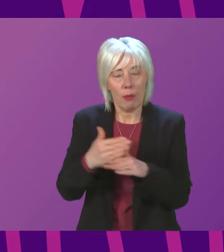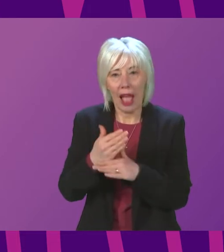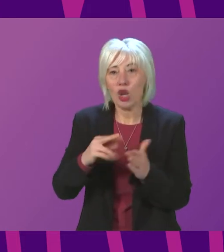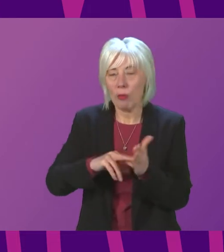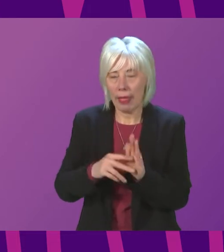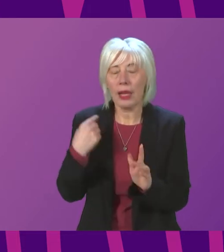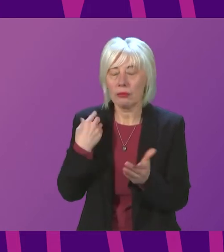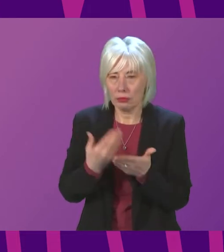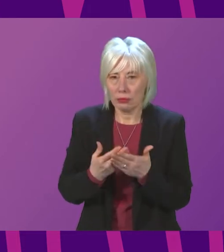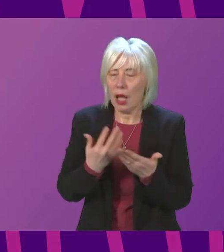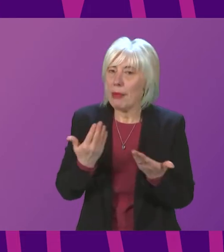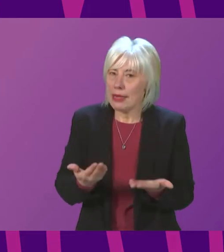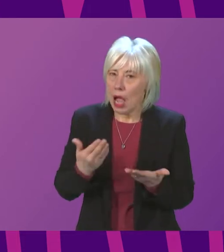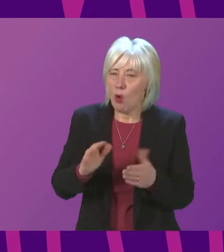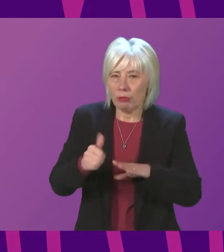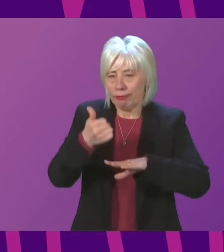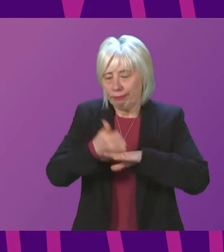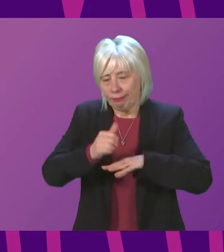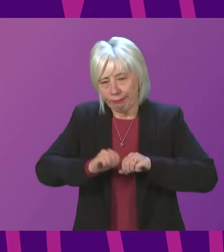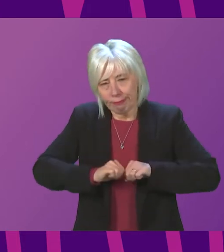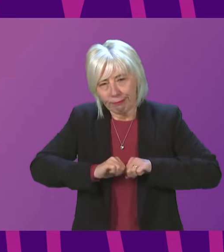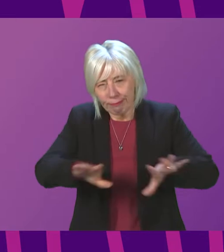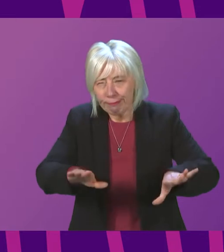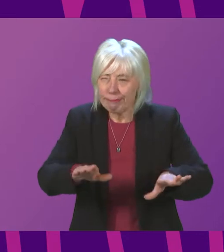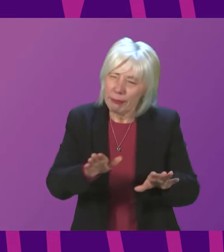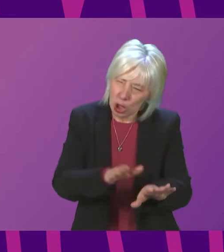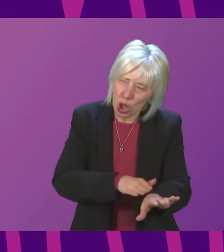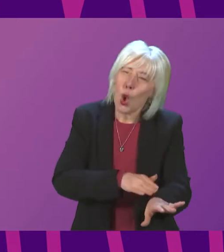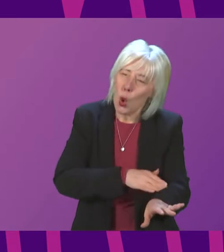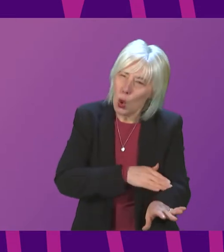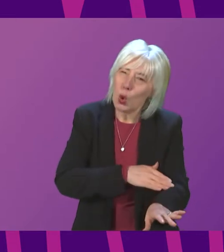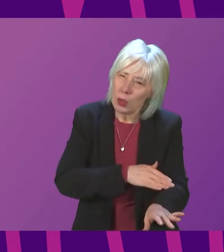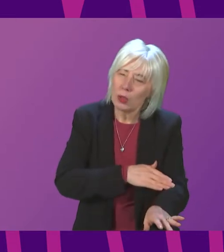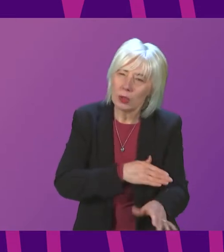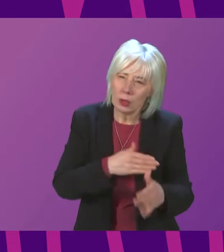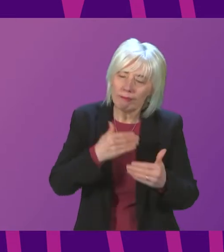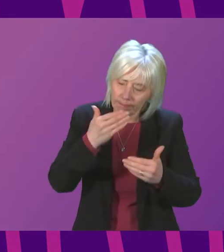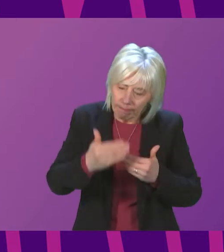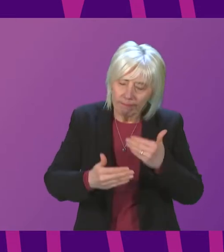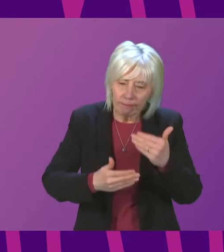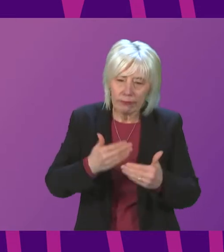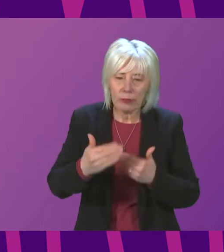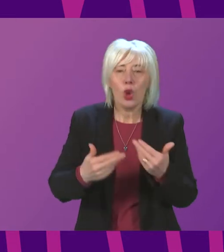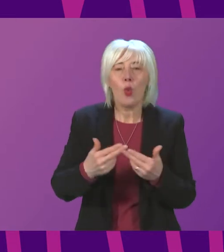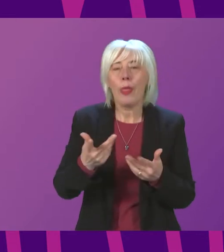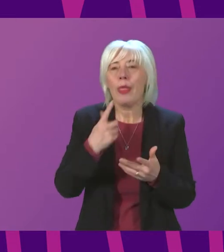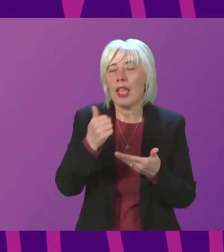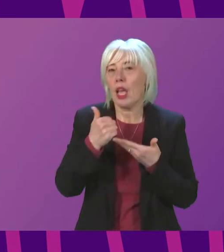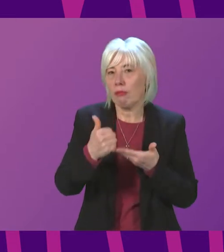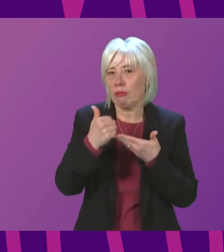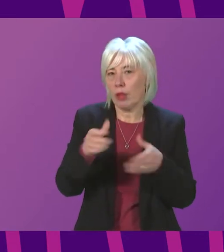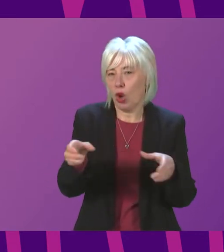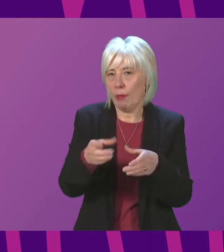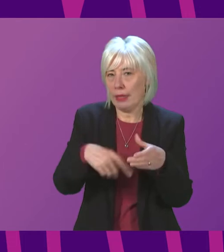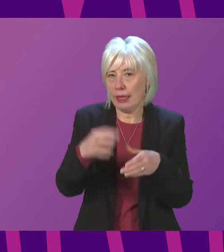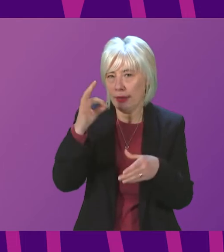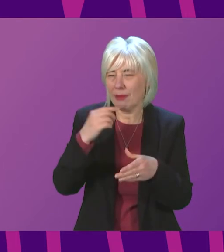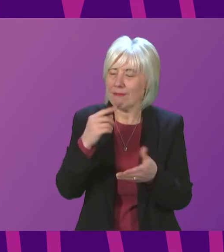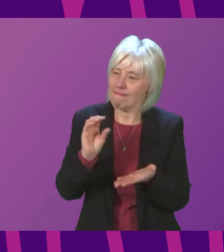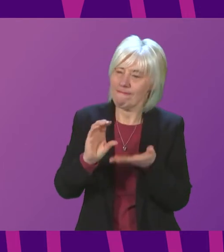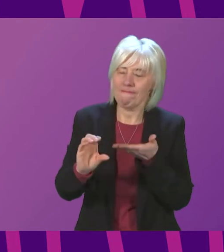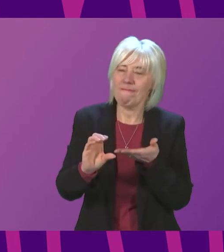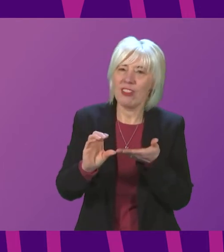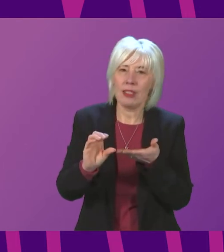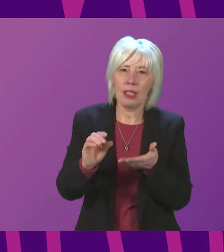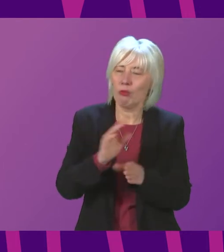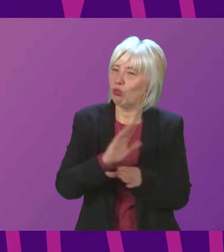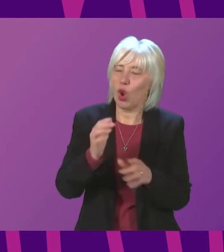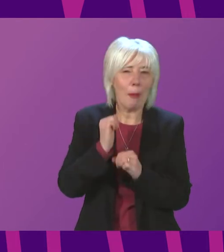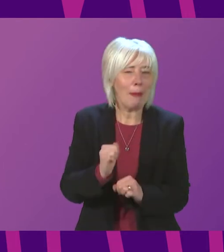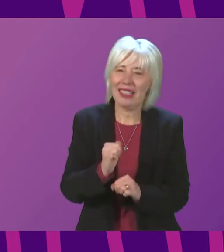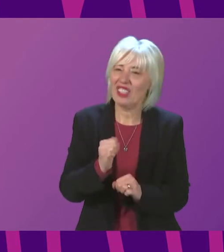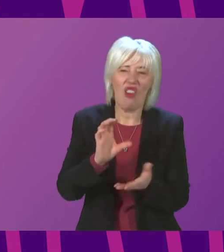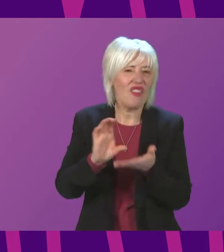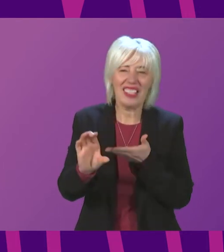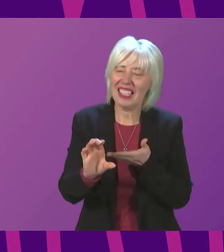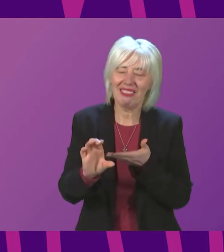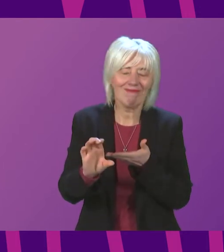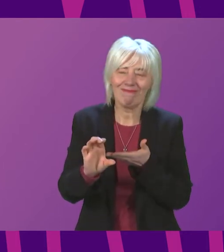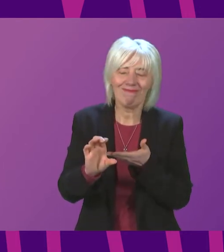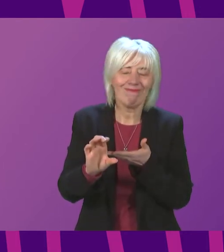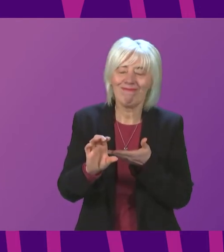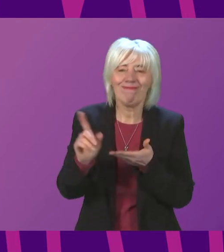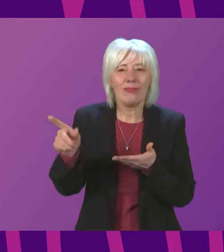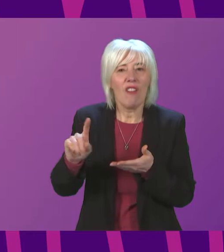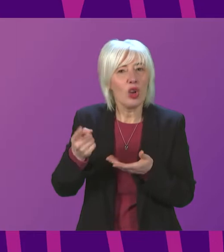However, implementation of the plan has progressed slowly with the creation of the Scottish respiratory